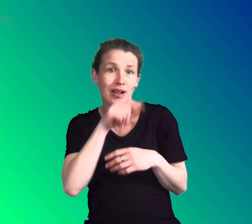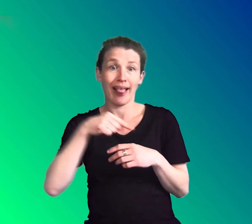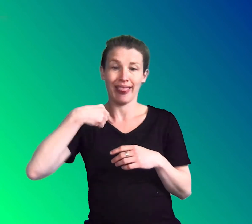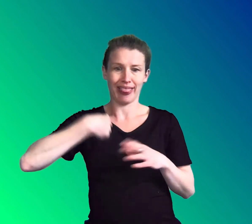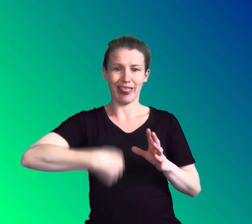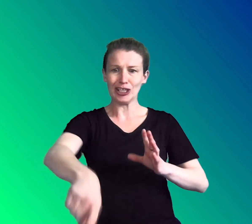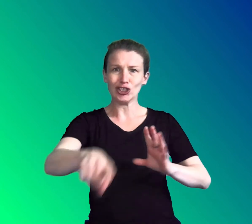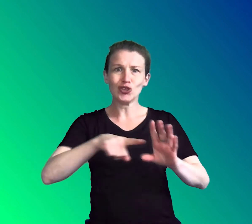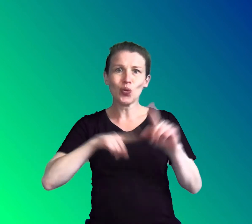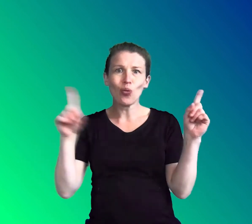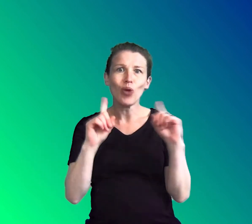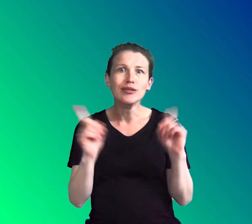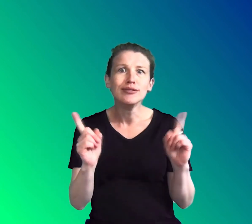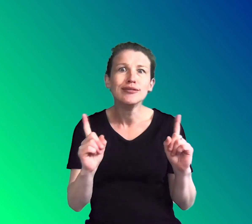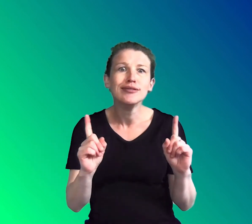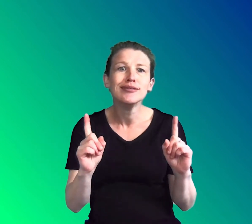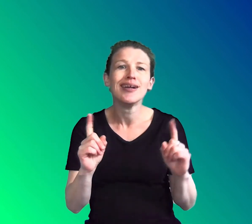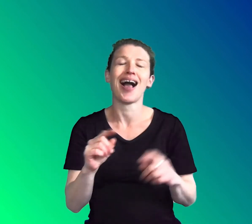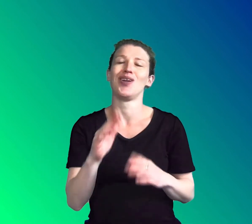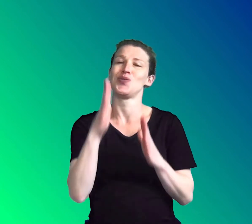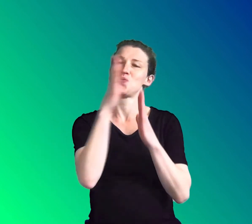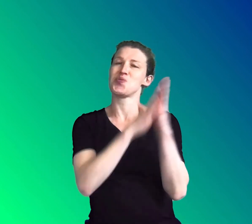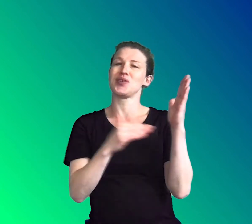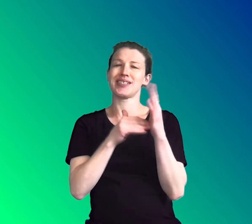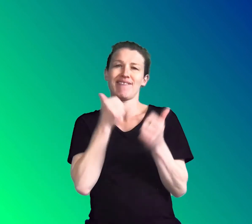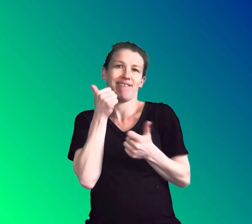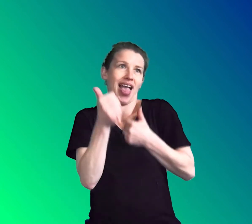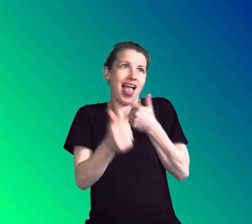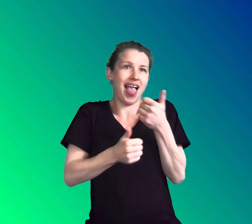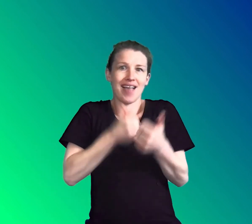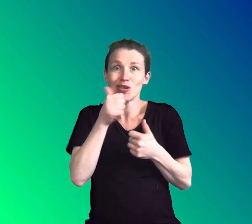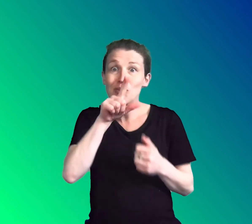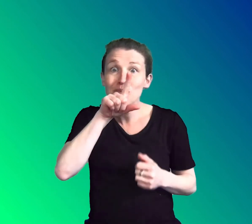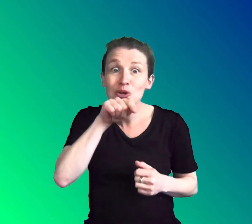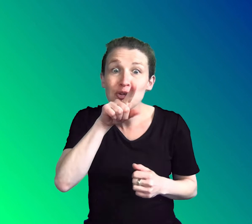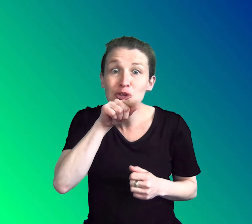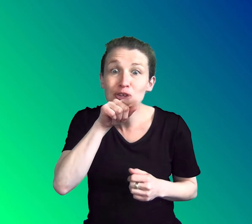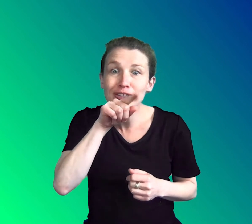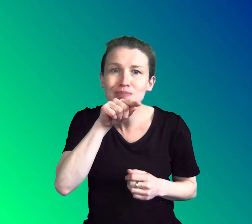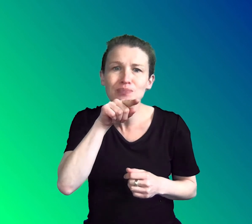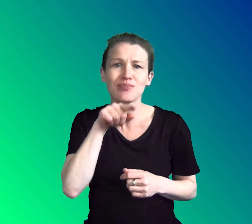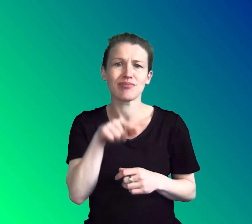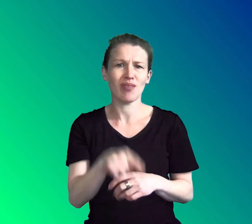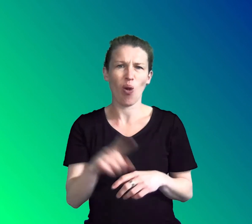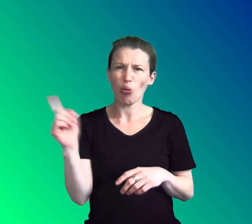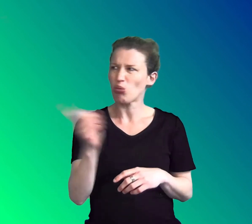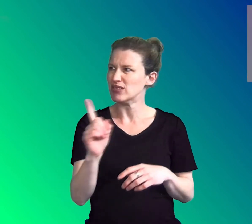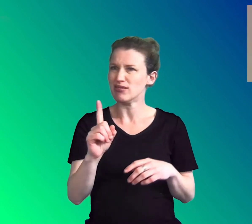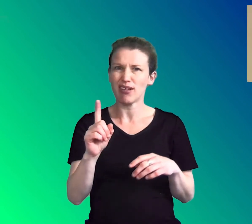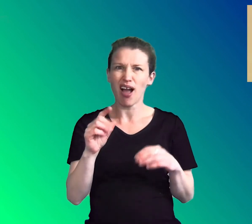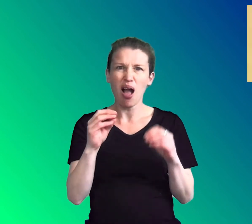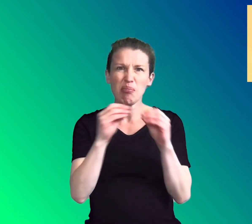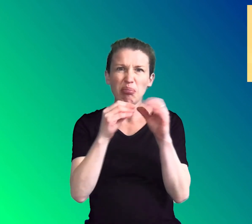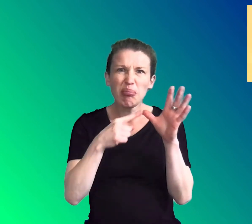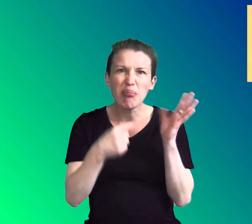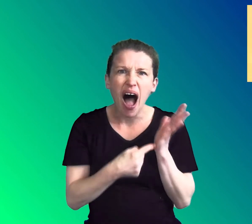This year*, New Zealand voted for their favourite bird, And it was.... a bat!